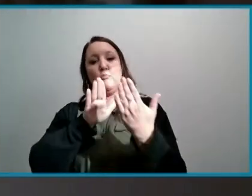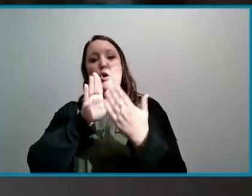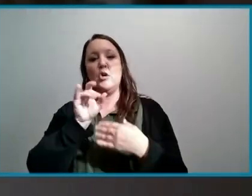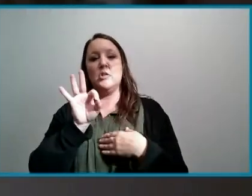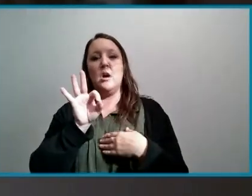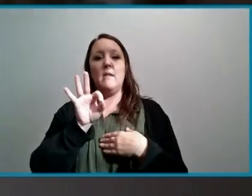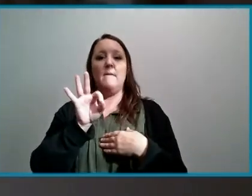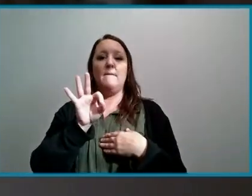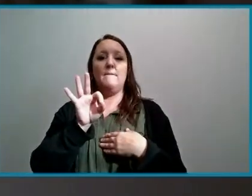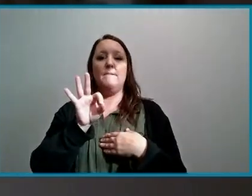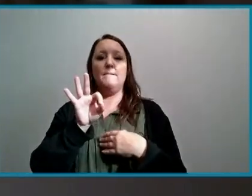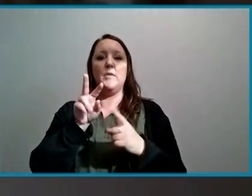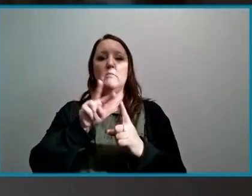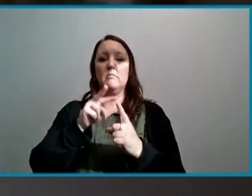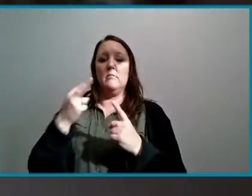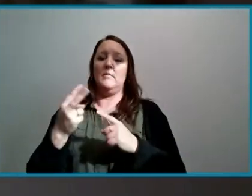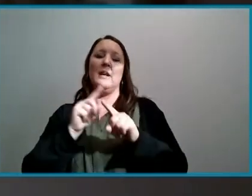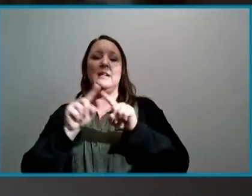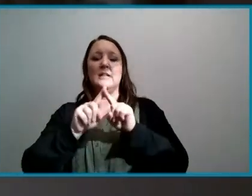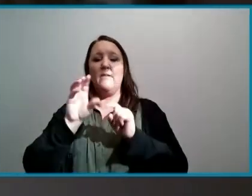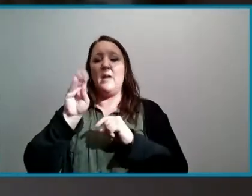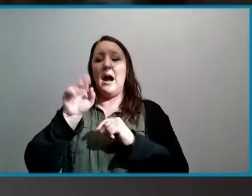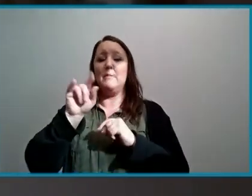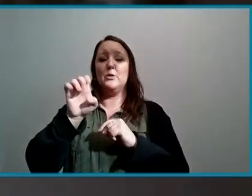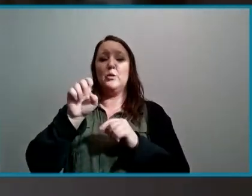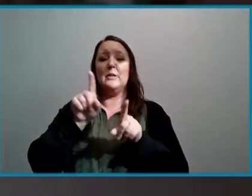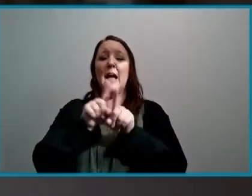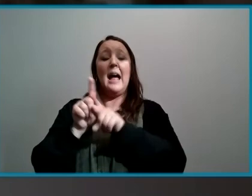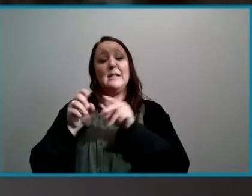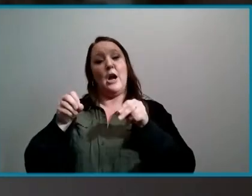our obstacles as opportunities because if something isn't working,